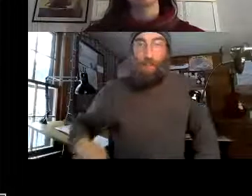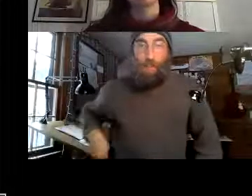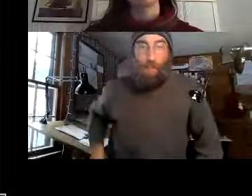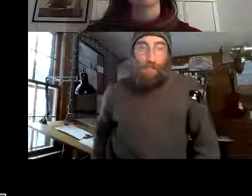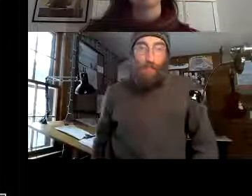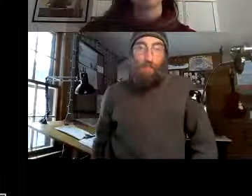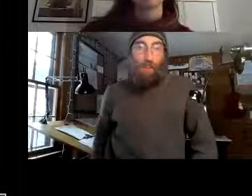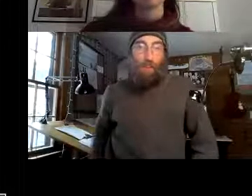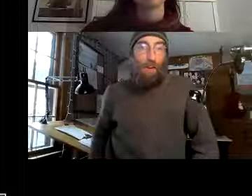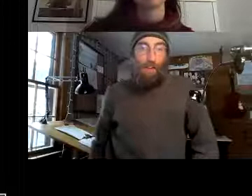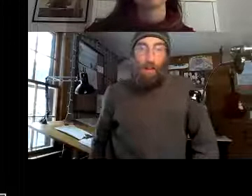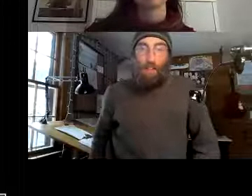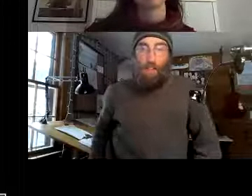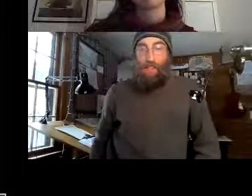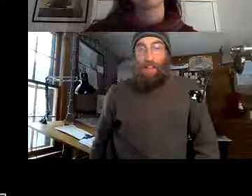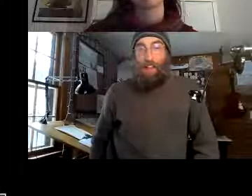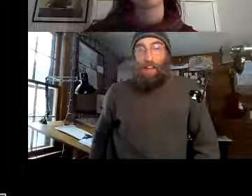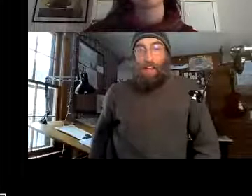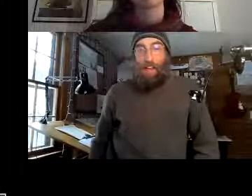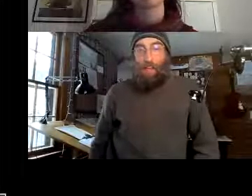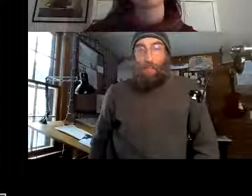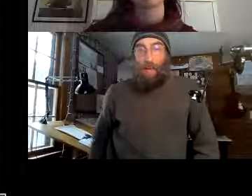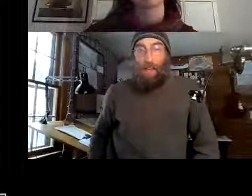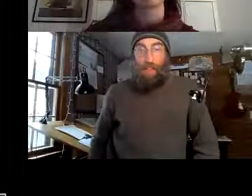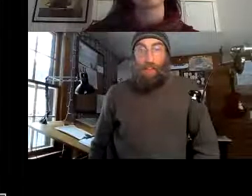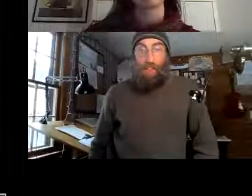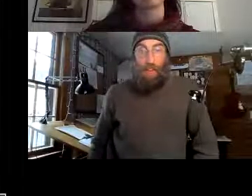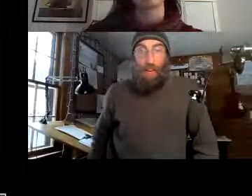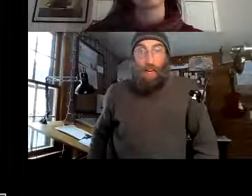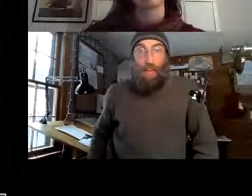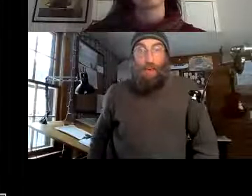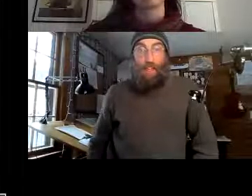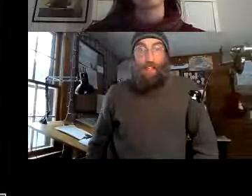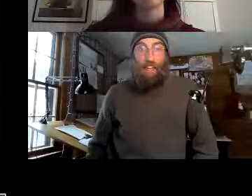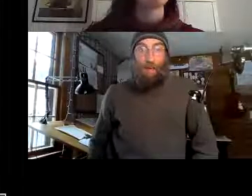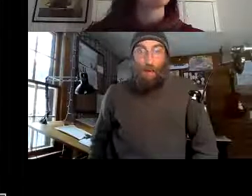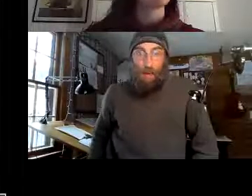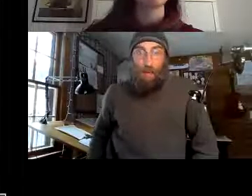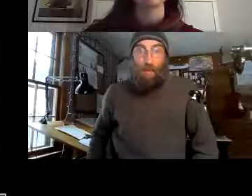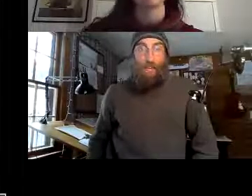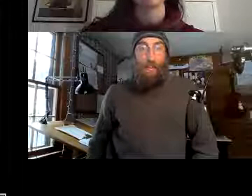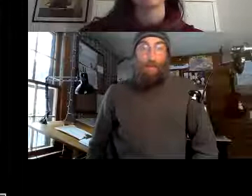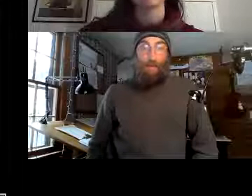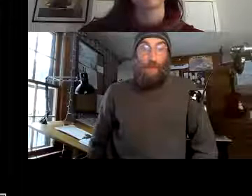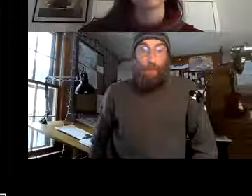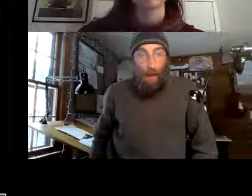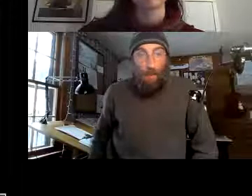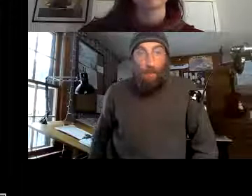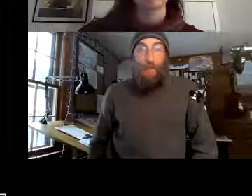colored troops, African-American regiments, right. But they're so interested in reading, and being able to read the Bible and